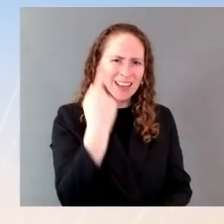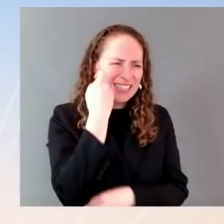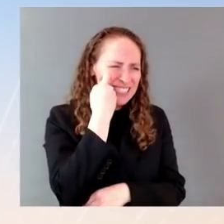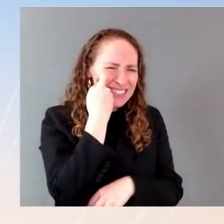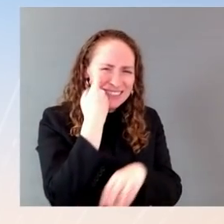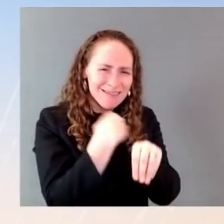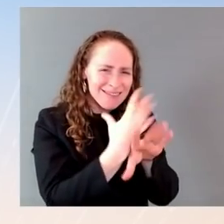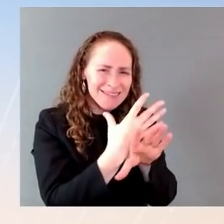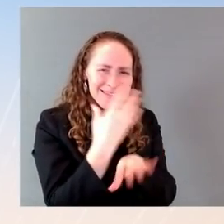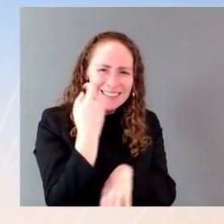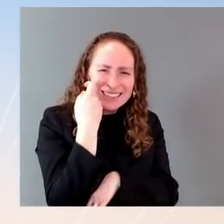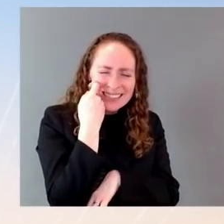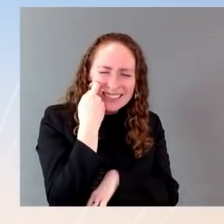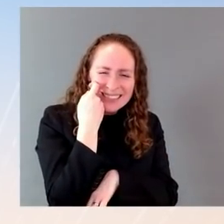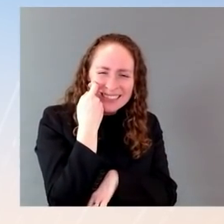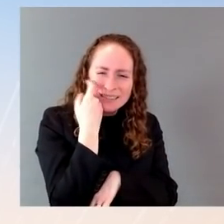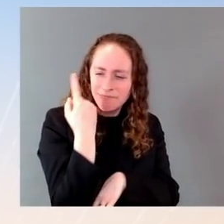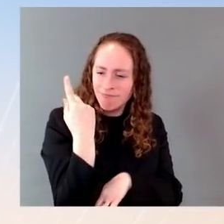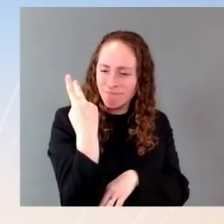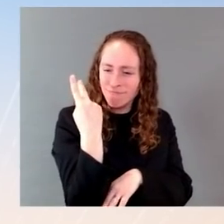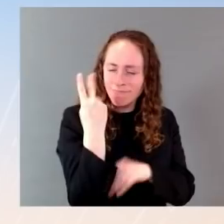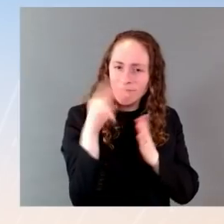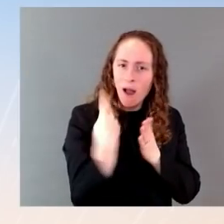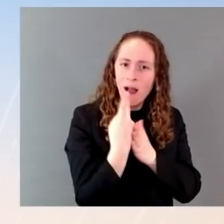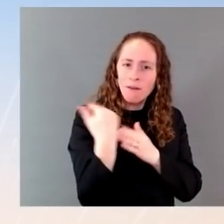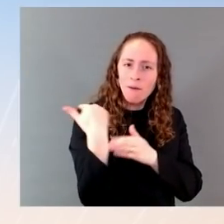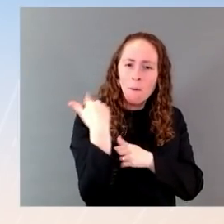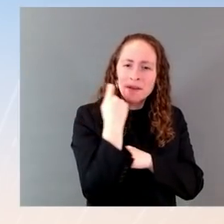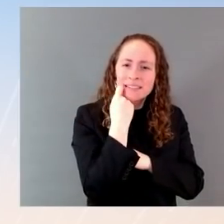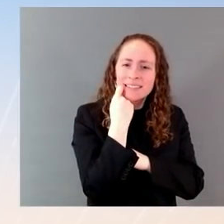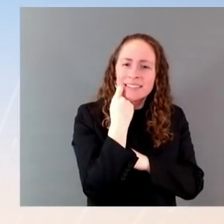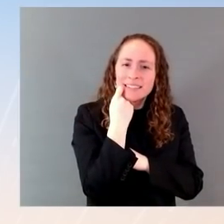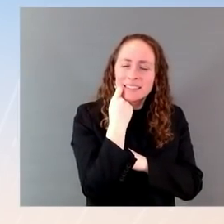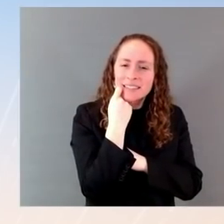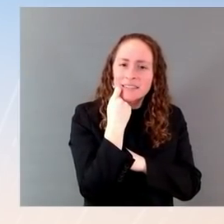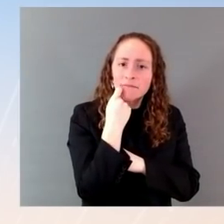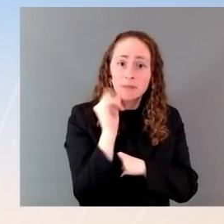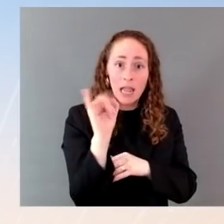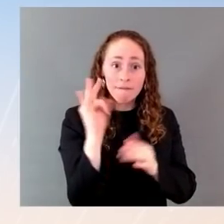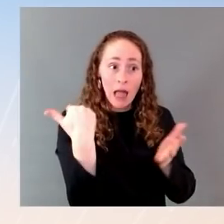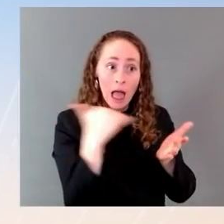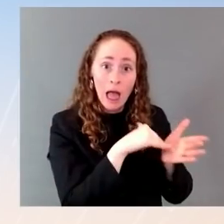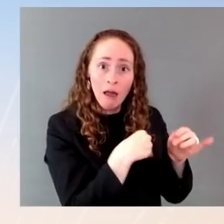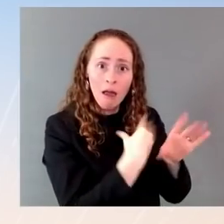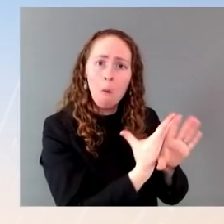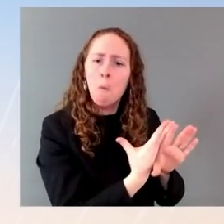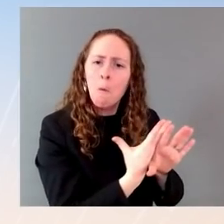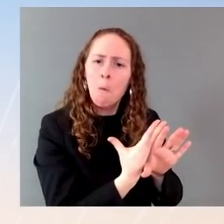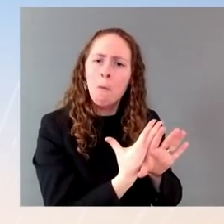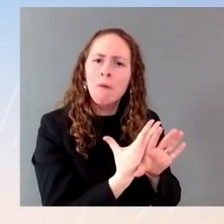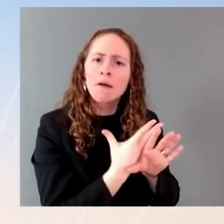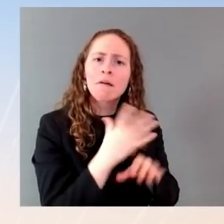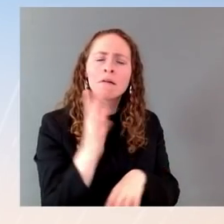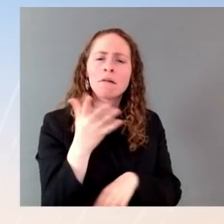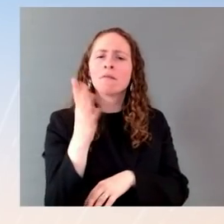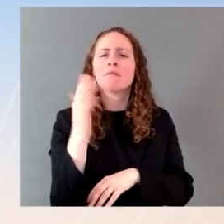But I don't think the President has ever hesitated to have leader-to-leader conversations if that is going to be effective and helpful in resolving any circumstances.